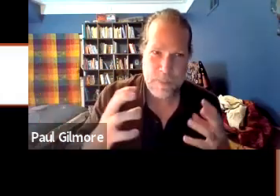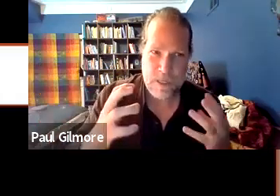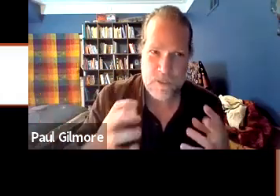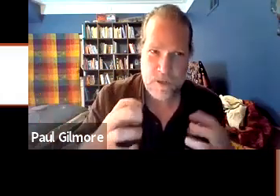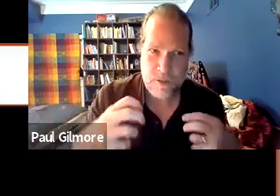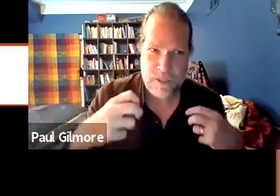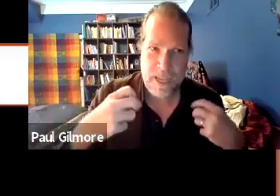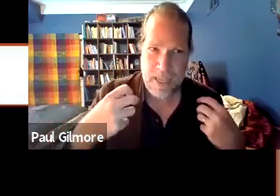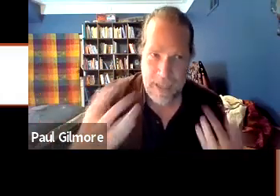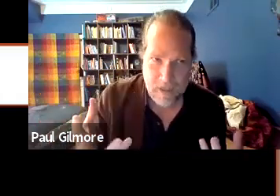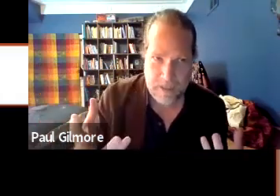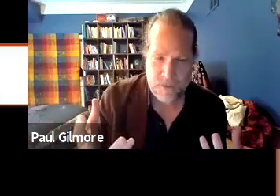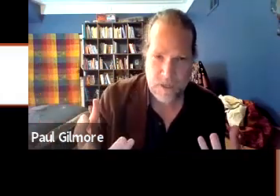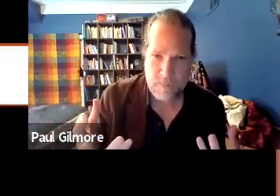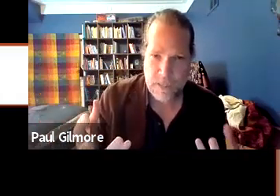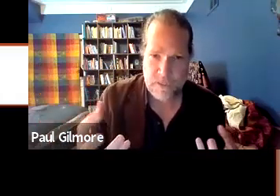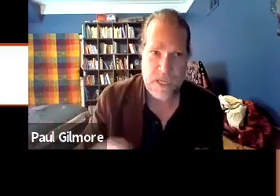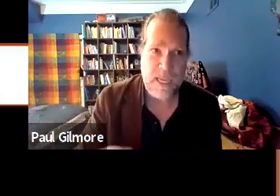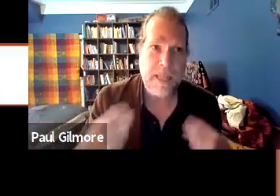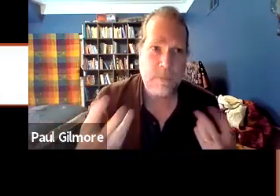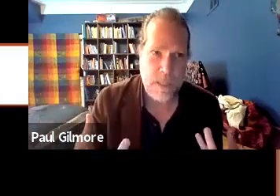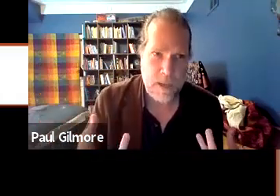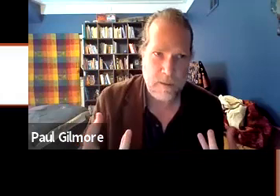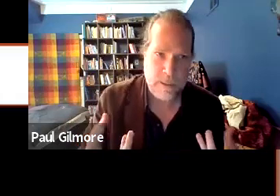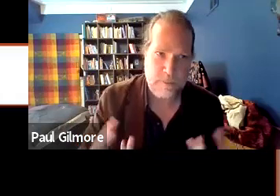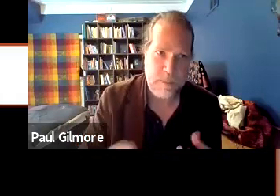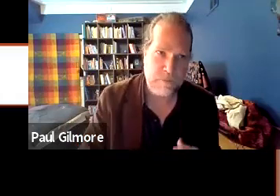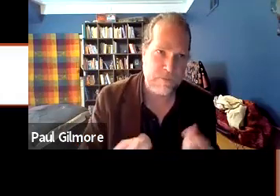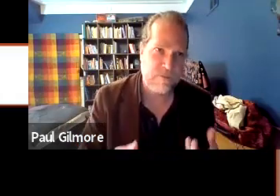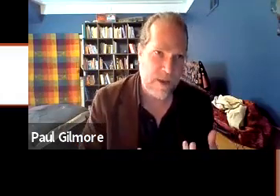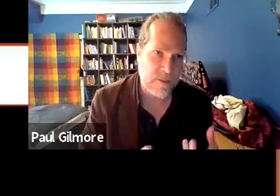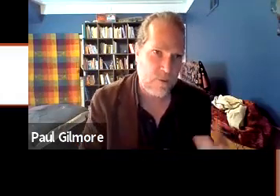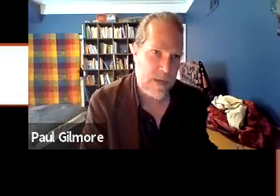he can because there are these aliens in our midst enemy aliens, people from France, who